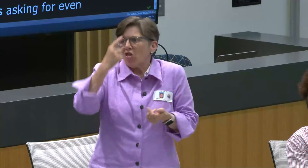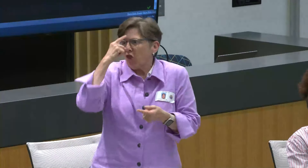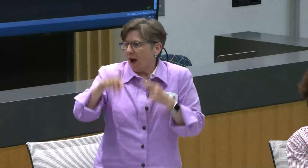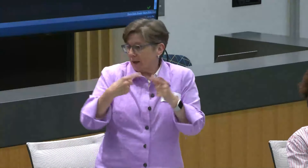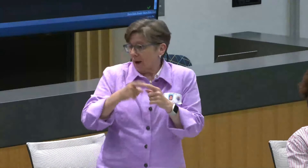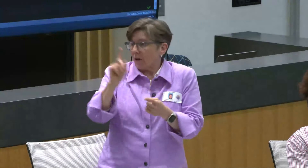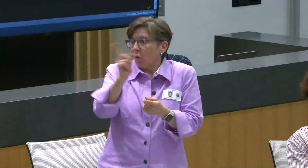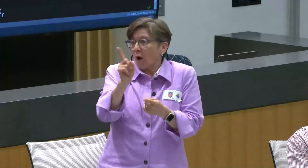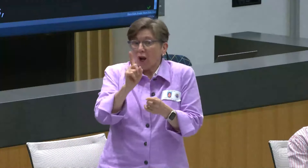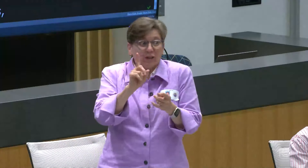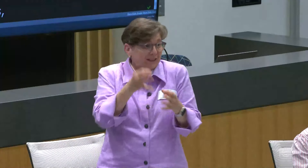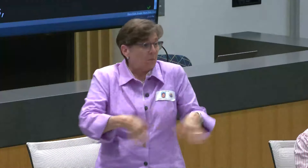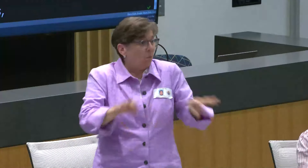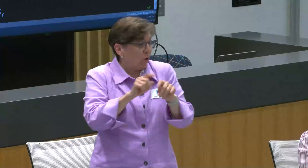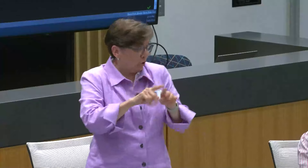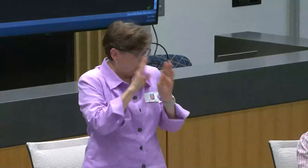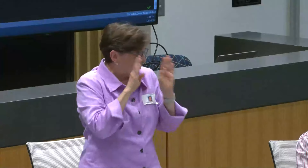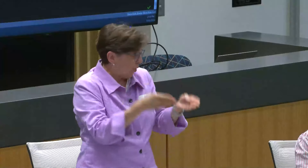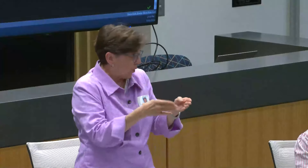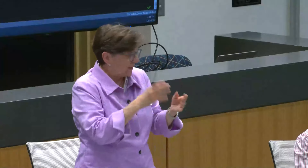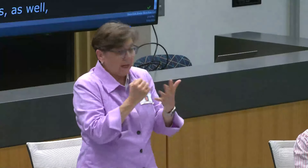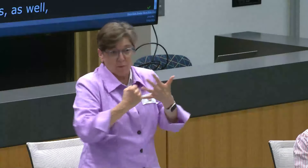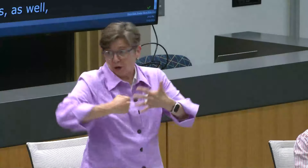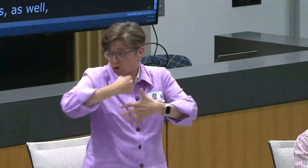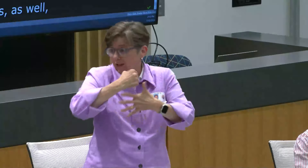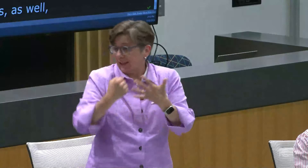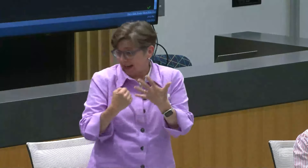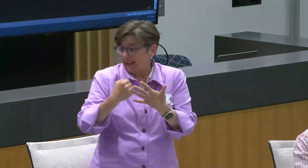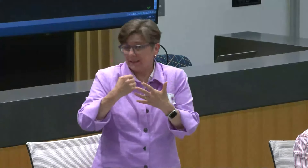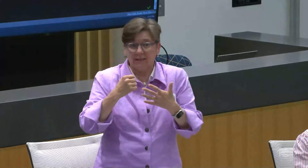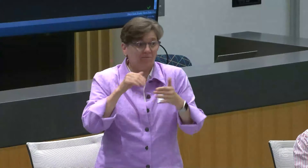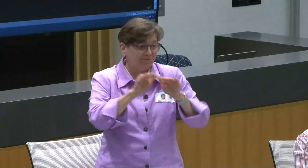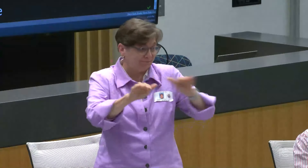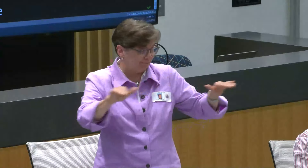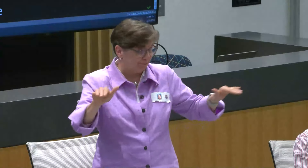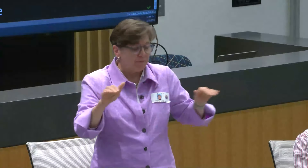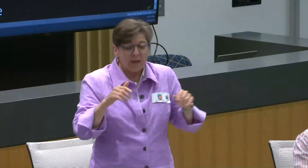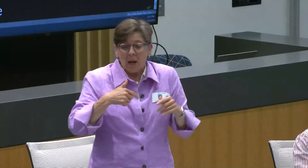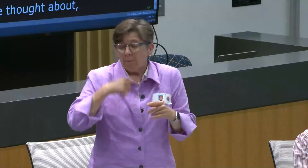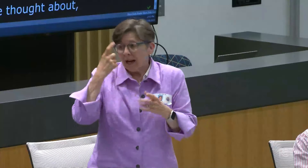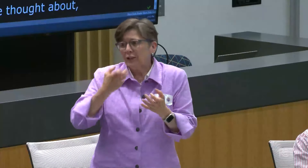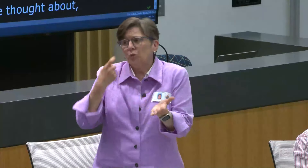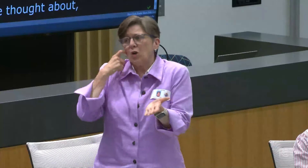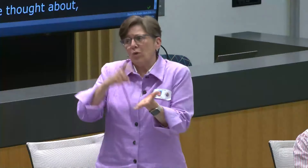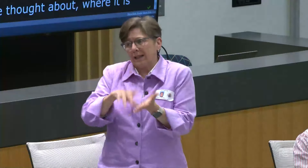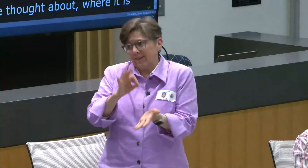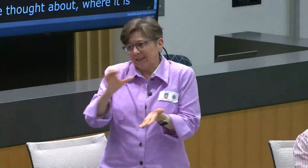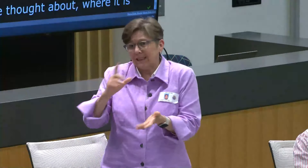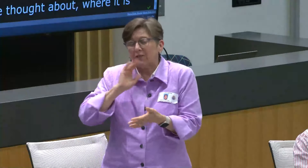AGENCIES EVEN MORE. I ALSO WOULD SAY WHEN WE SEE WHAT THE DEAF COMMUNITY IS ASKING FOR EVEN TODAY THROUGH THE QUESTIONS, IMMIGRATION SERVICES AND